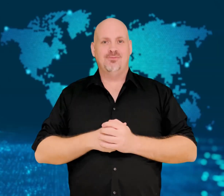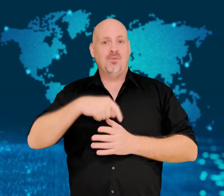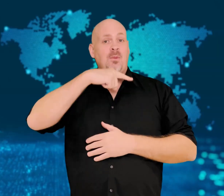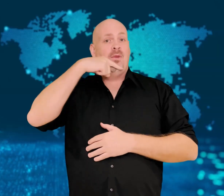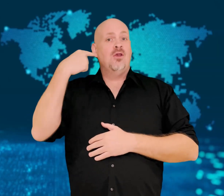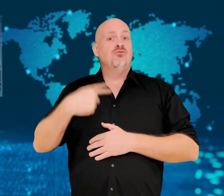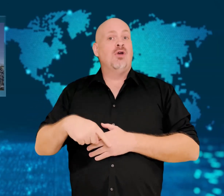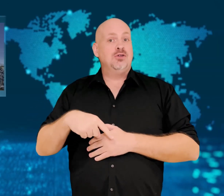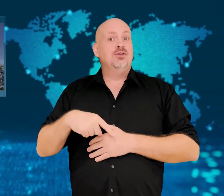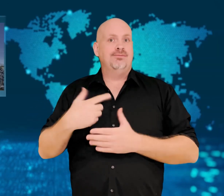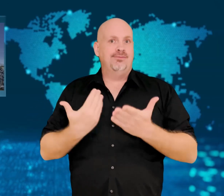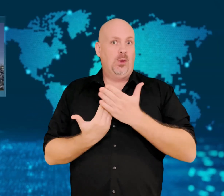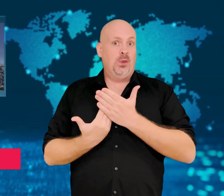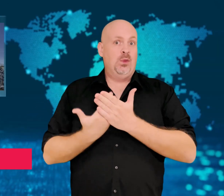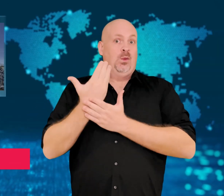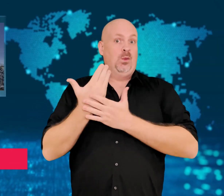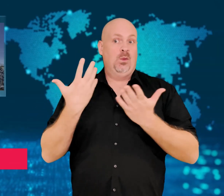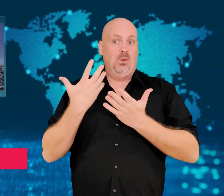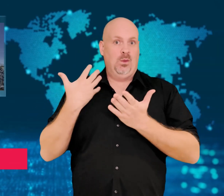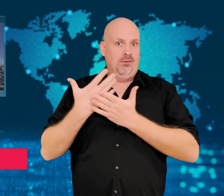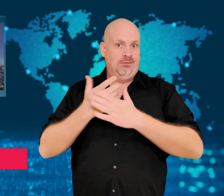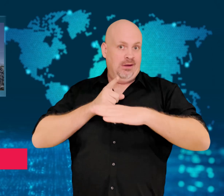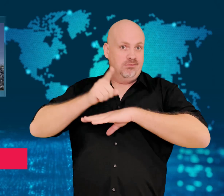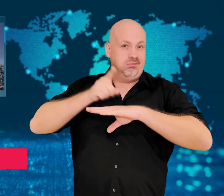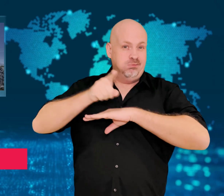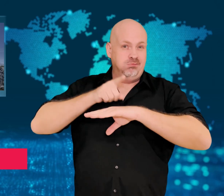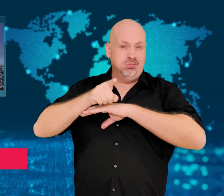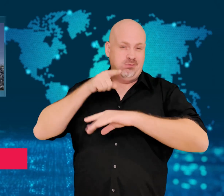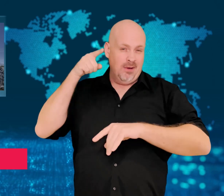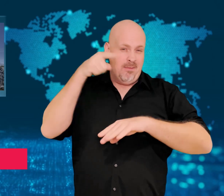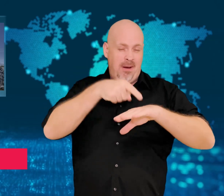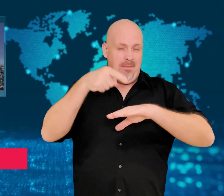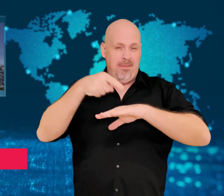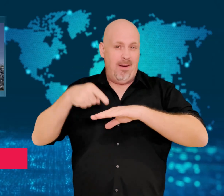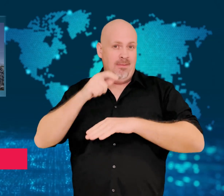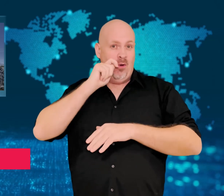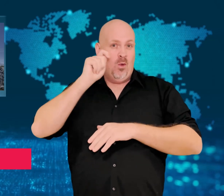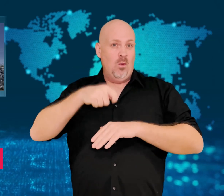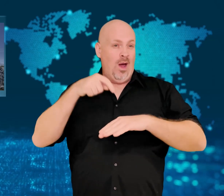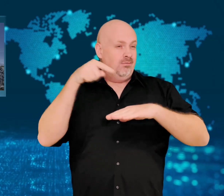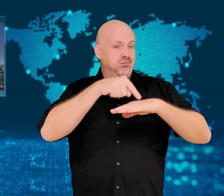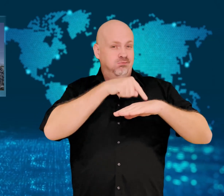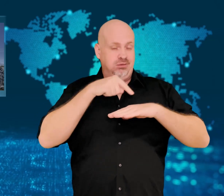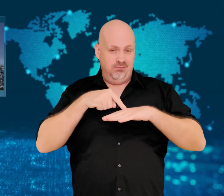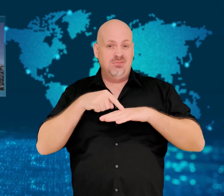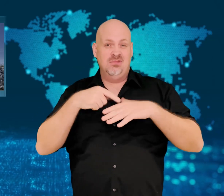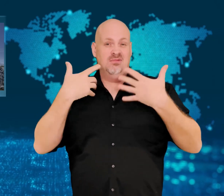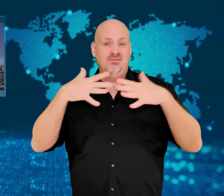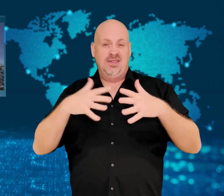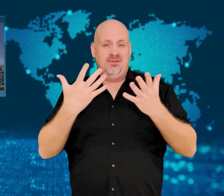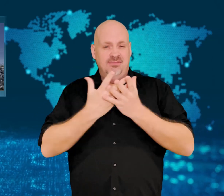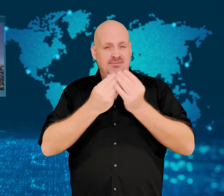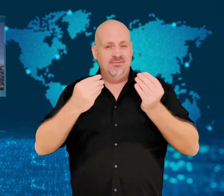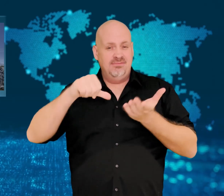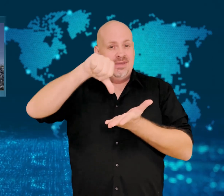[GAVIN]: A new wave of missiles from Russia have hit Ukraine once again,